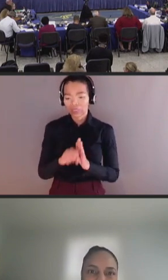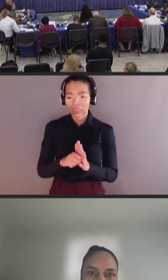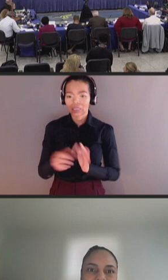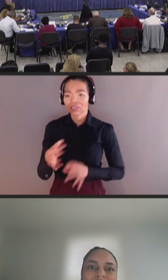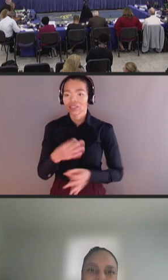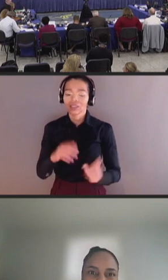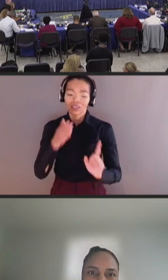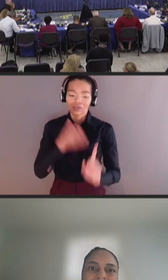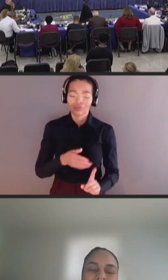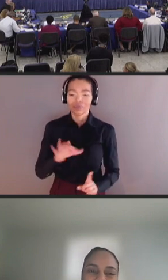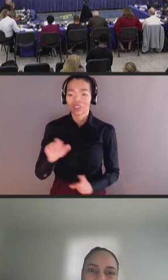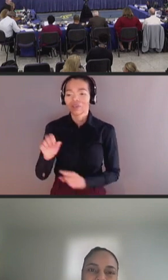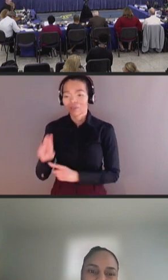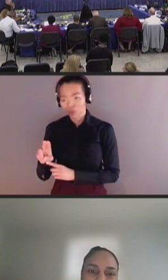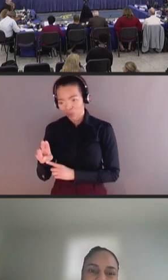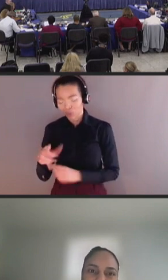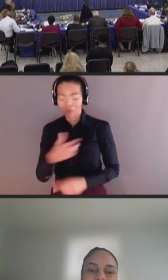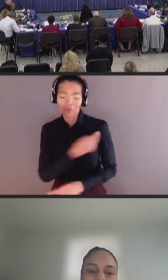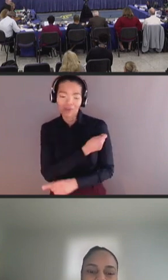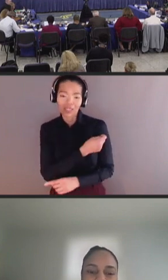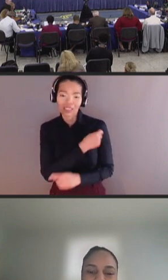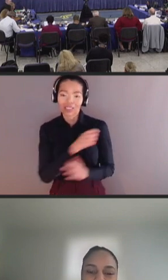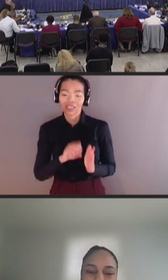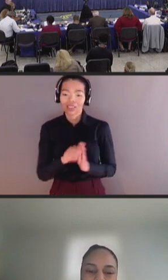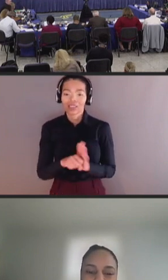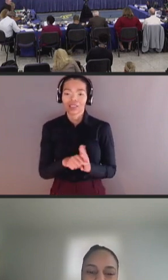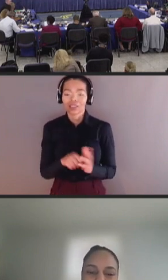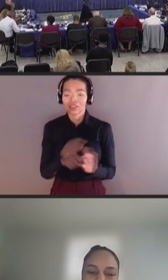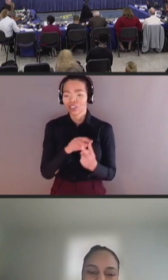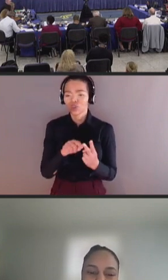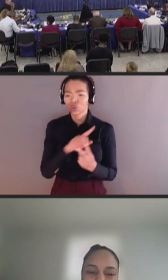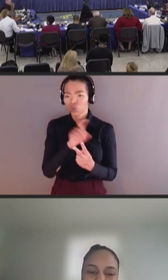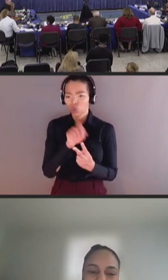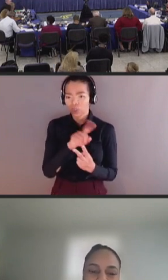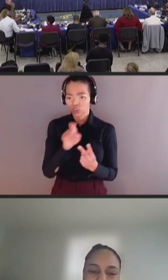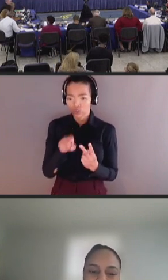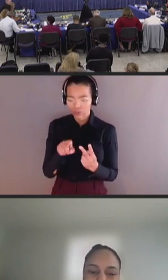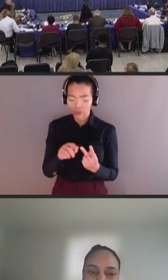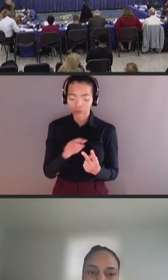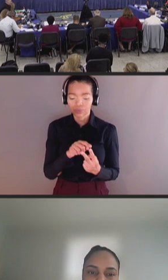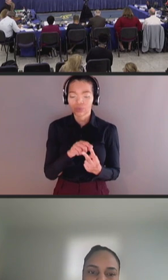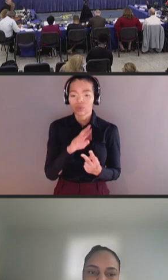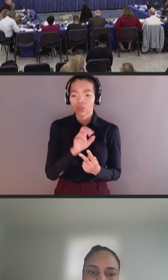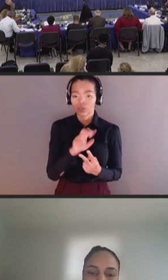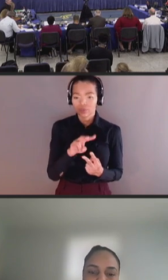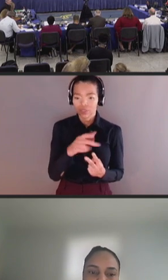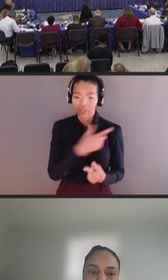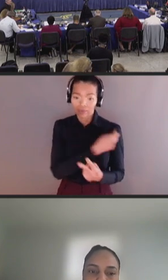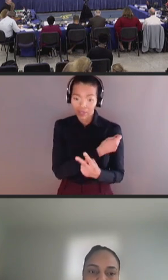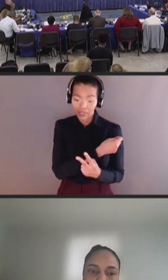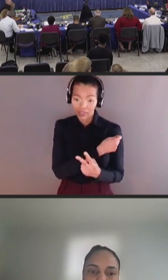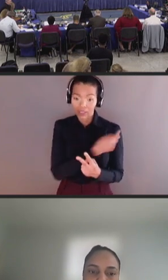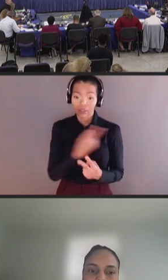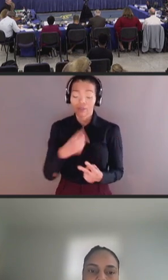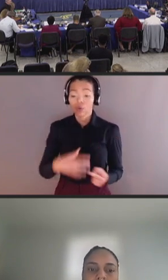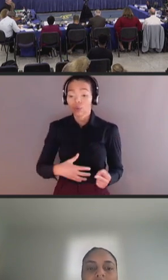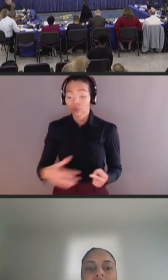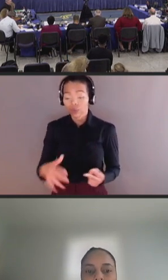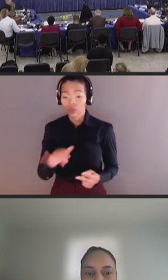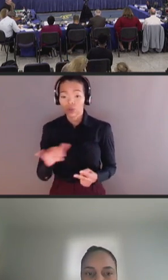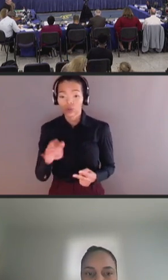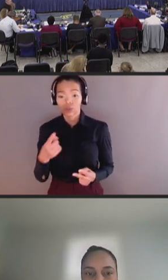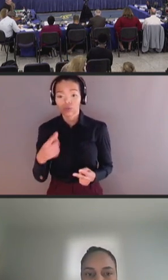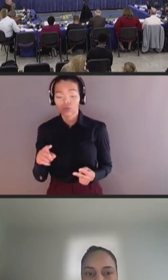season. Two quick questions. The RSV vaccine, both for maternal use and for older adults,